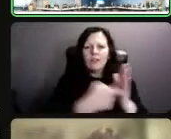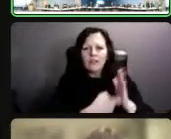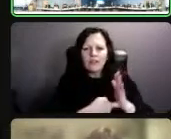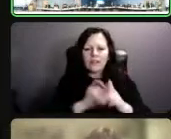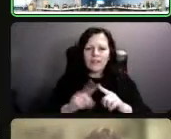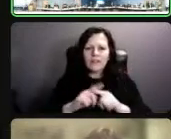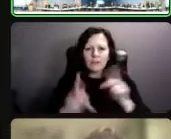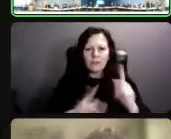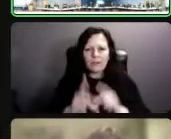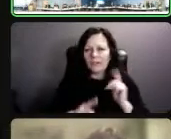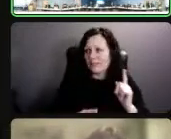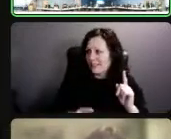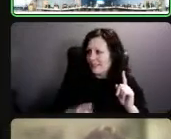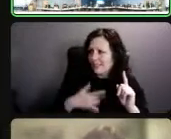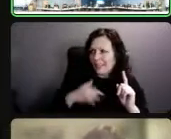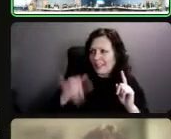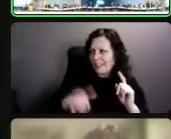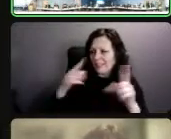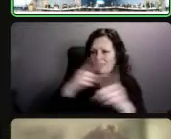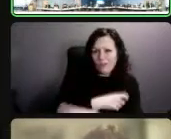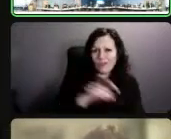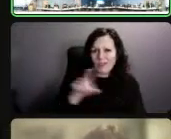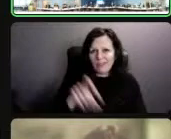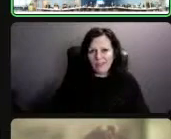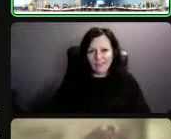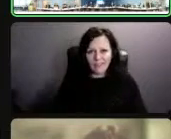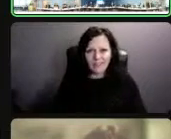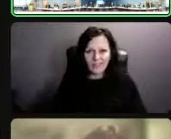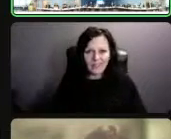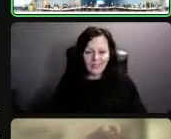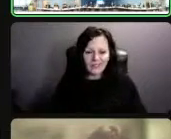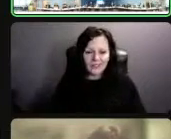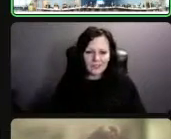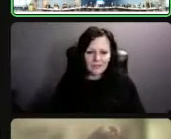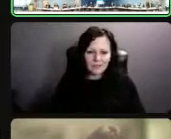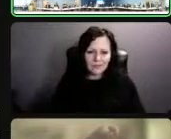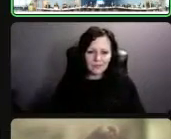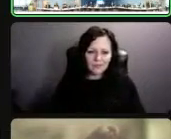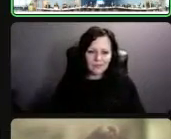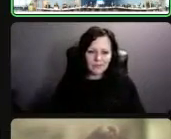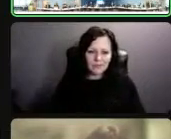AH, THAT WOULD BE TRUE. YEAH, WOULD YOU TO COME TO